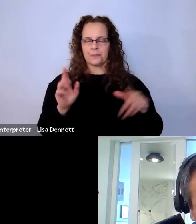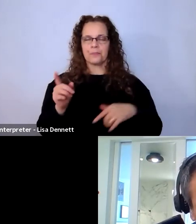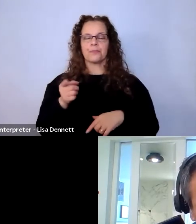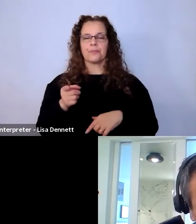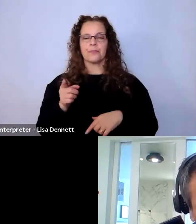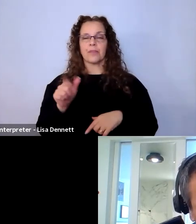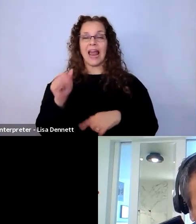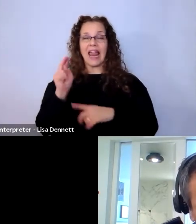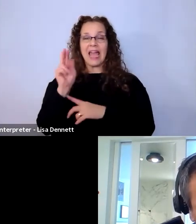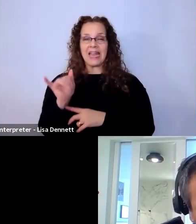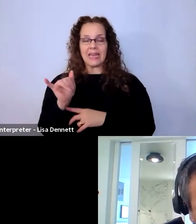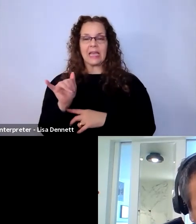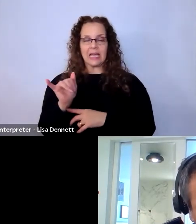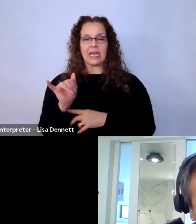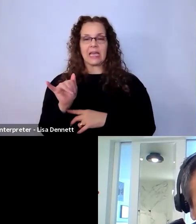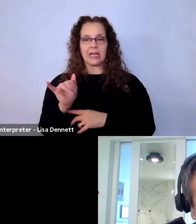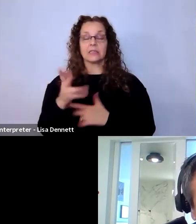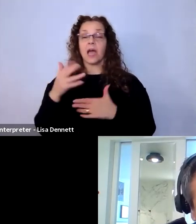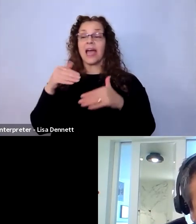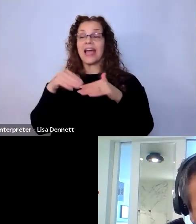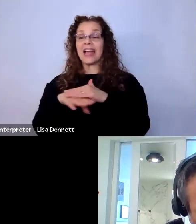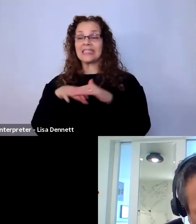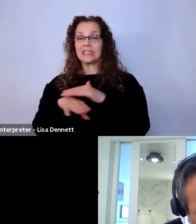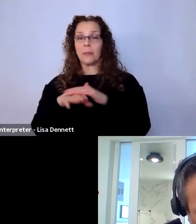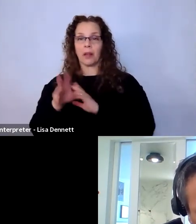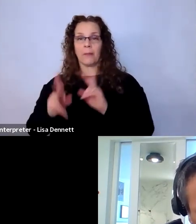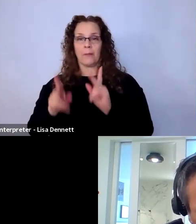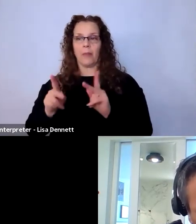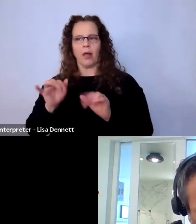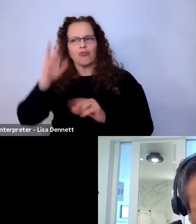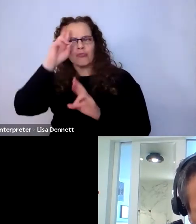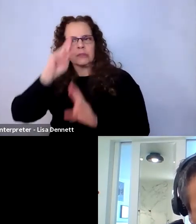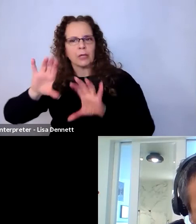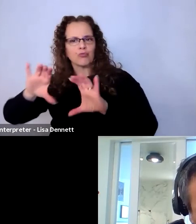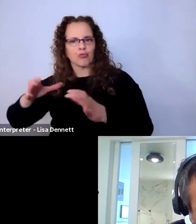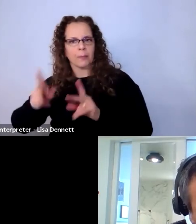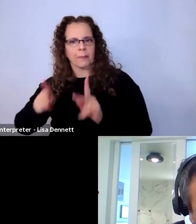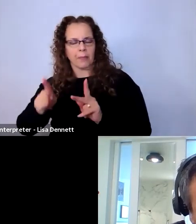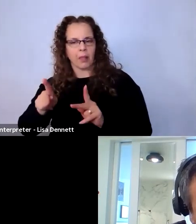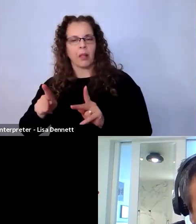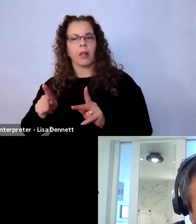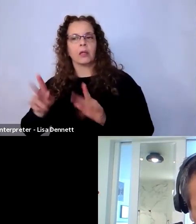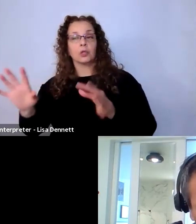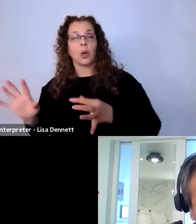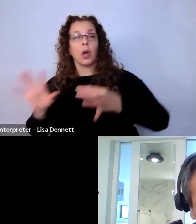respected accessibility folks as well as users of the company, in order to help the corporation's.